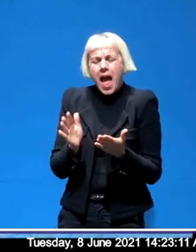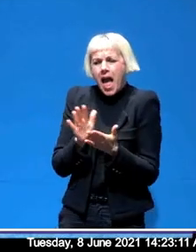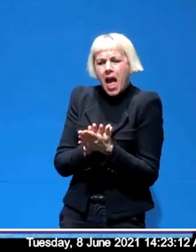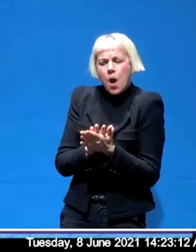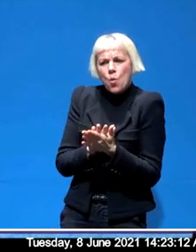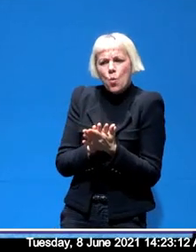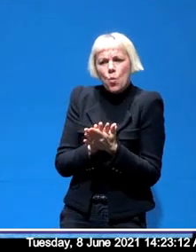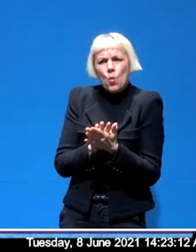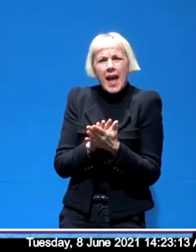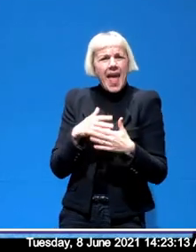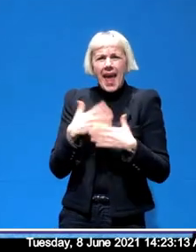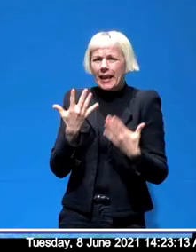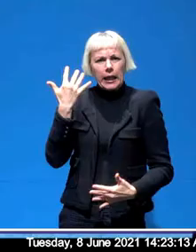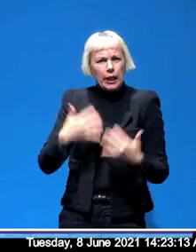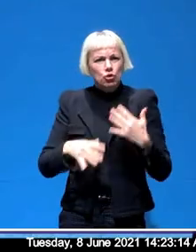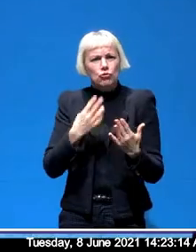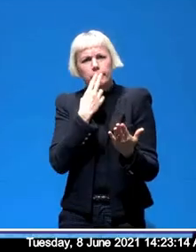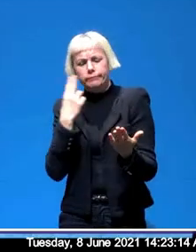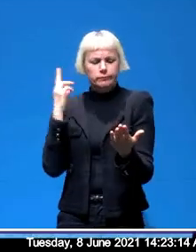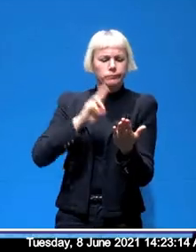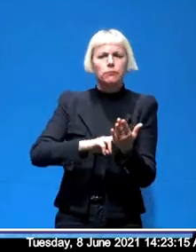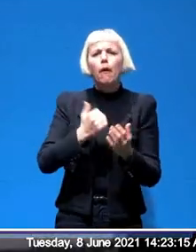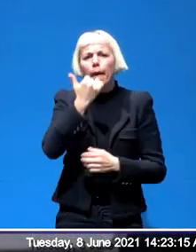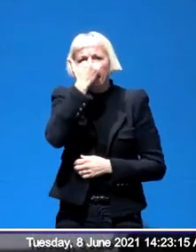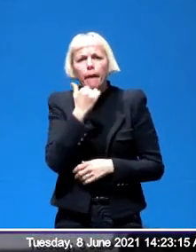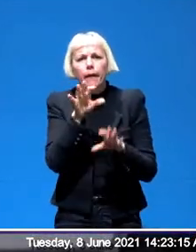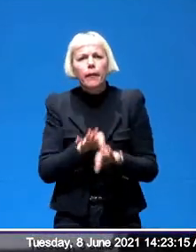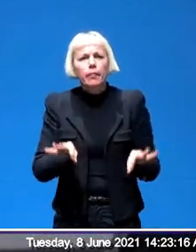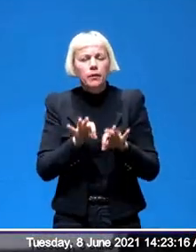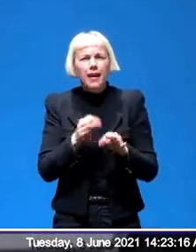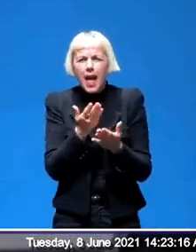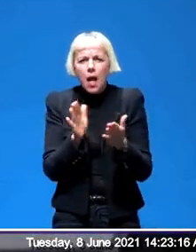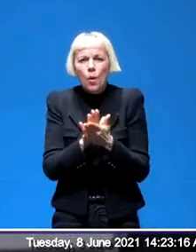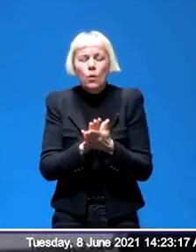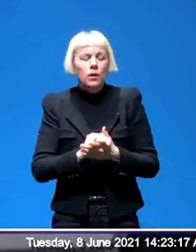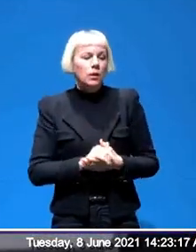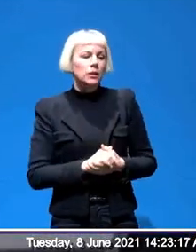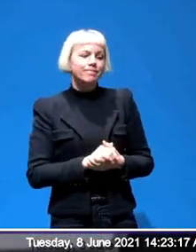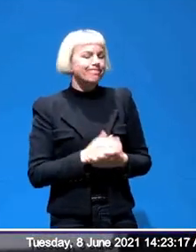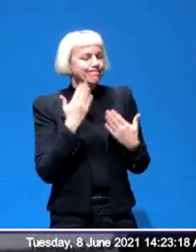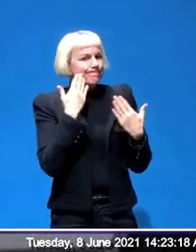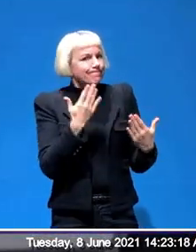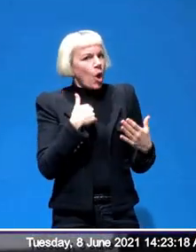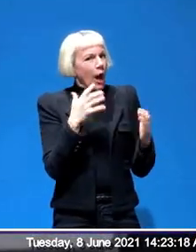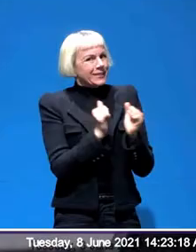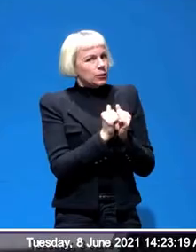as "insignificant"? I can't --- I mean, as I said, I disagreed with the classification the staff put on it.